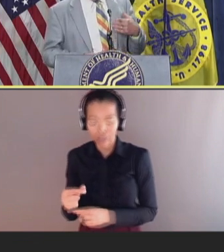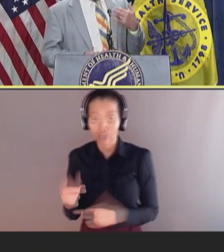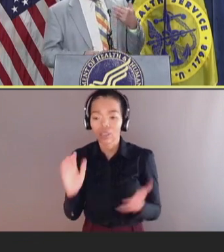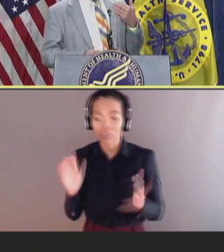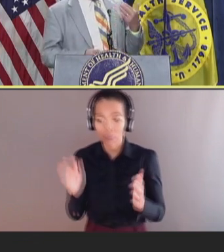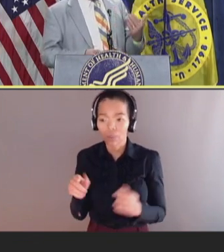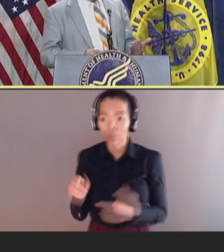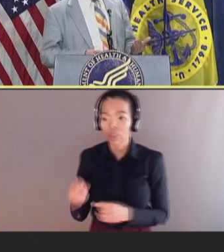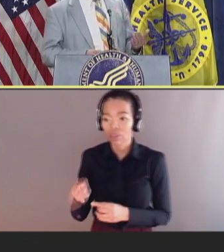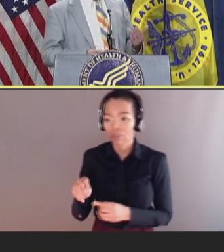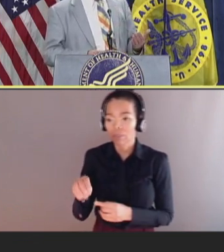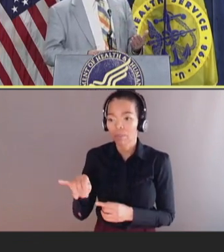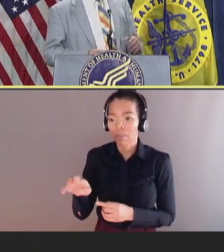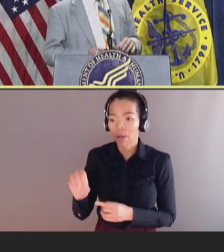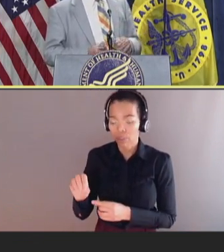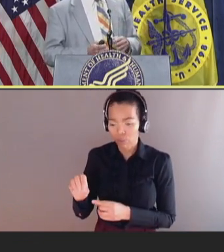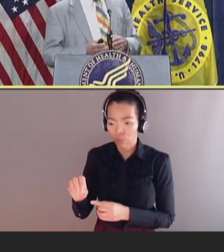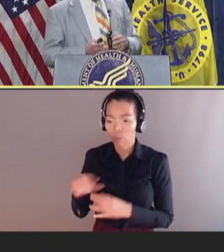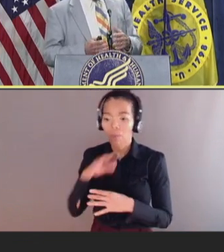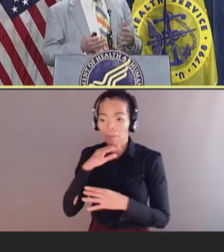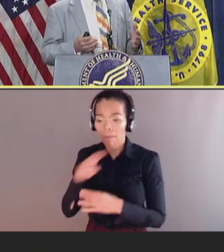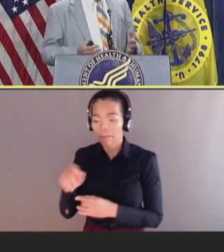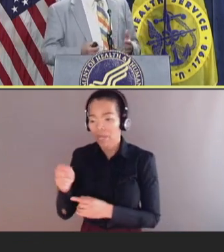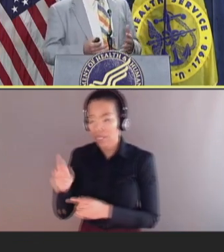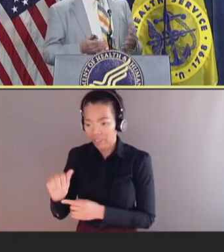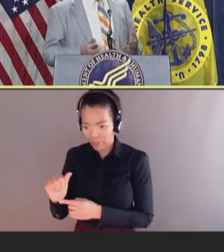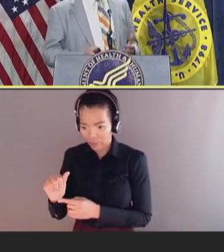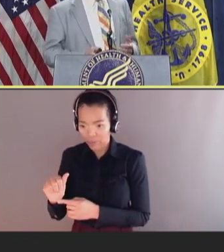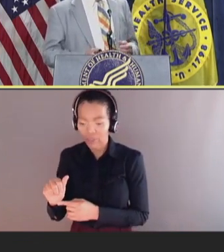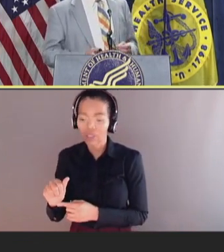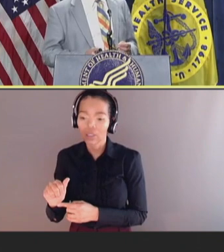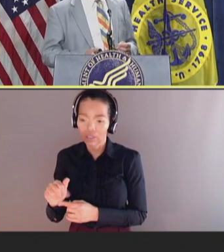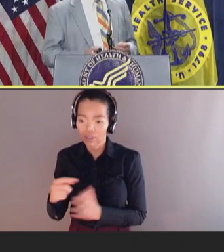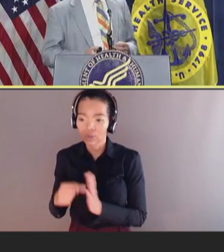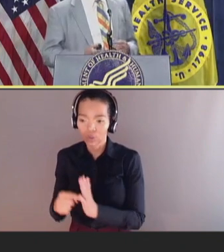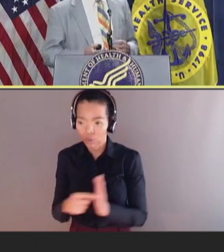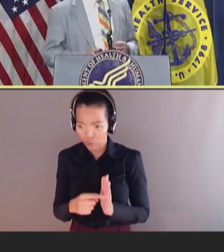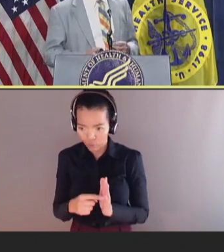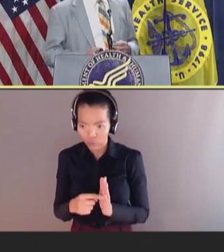be able to have a challenge model that actually can measure mycobacterial load